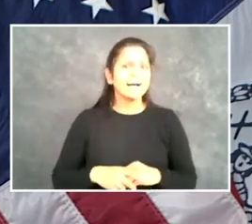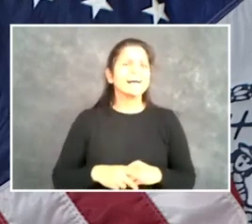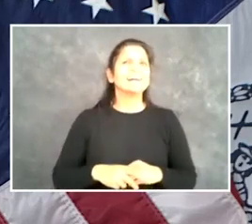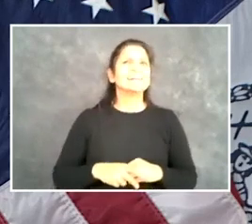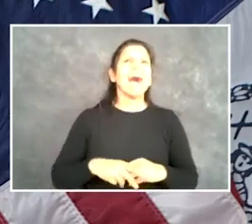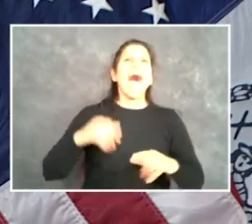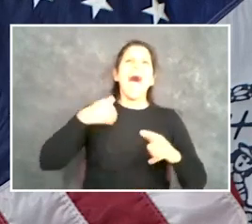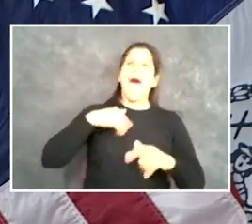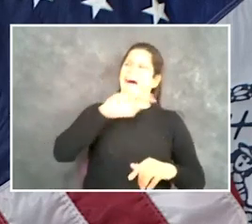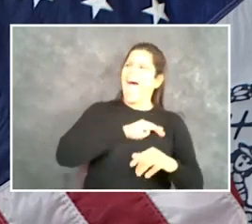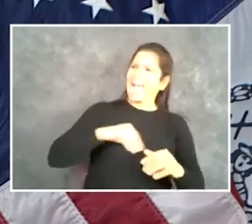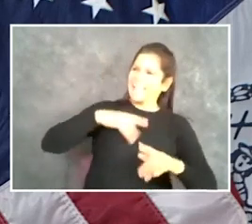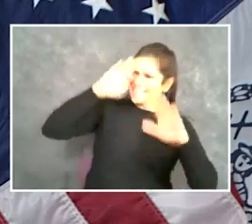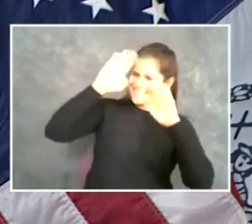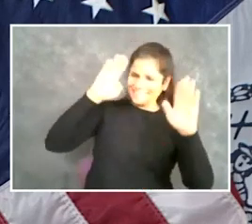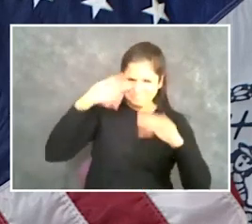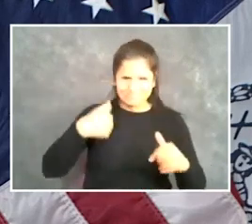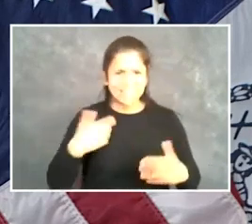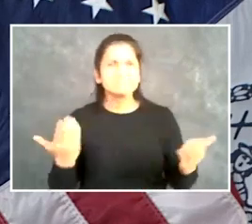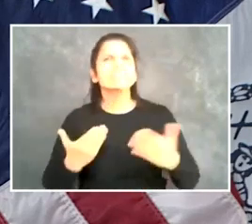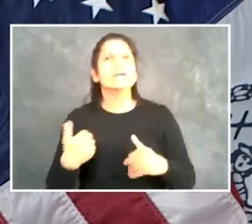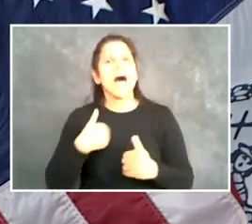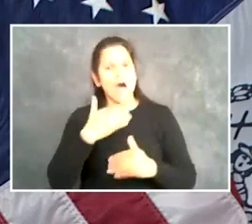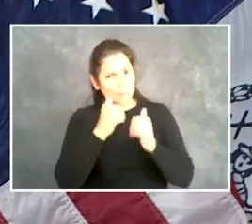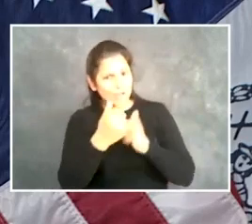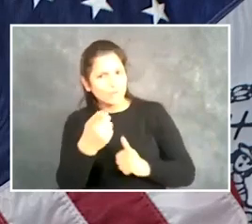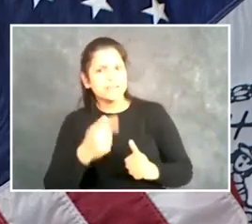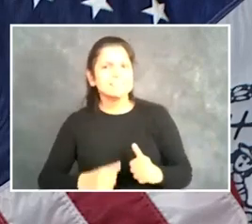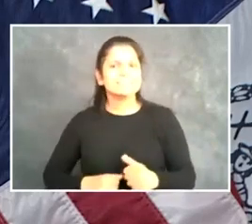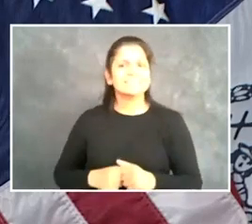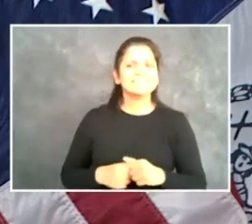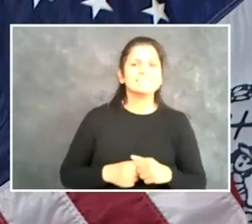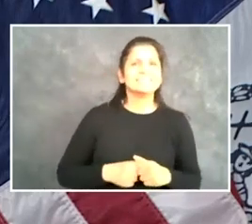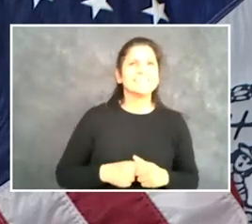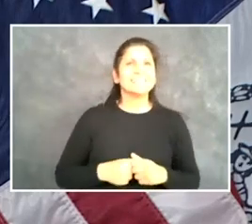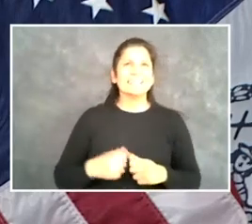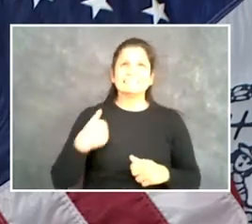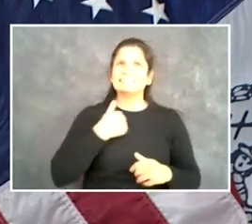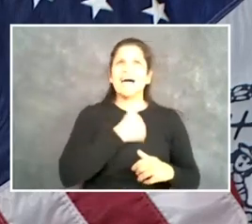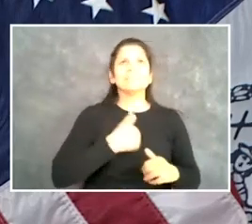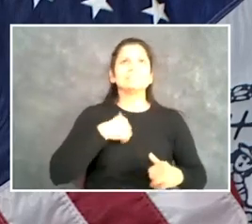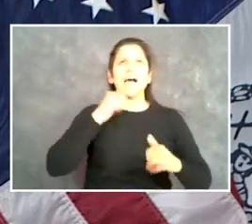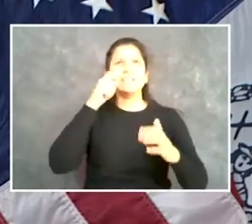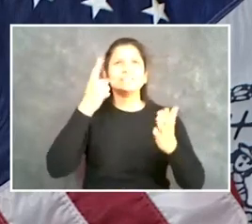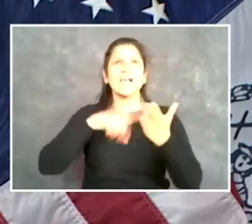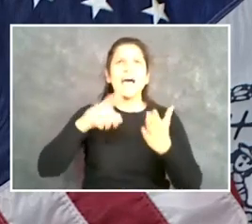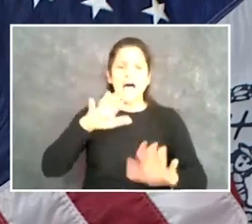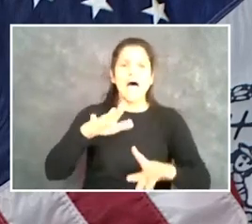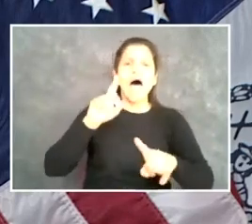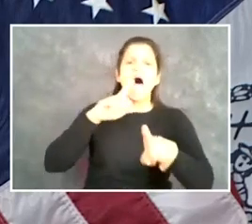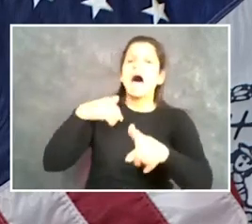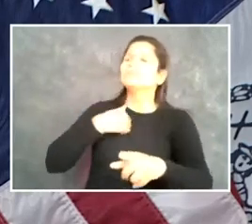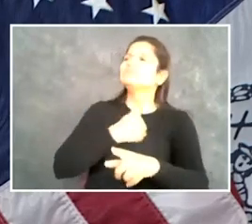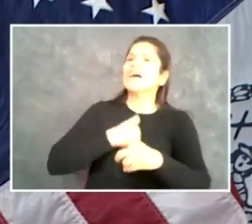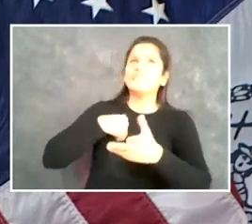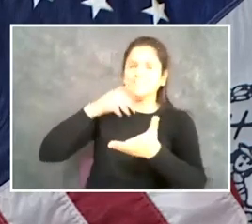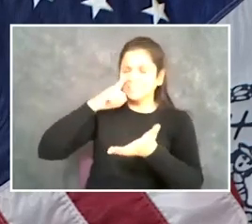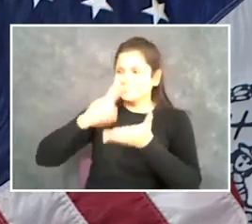MELISSA? ARE YOU THERE, MELISSA?